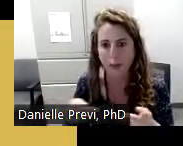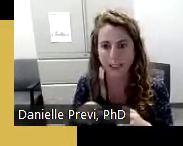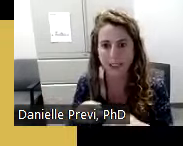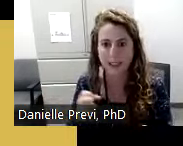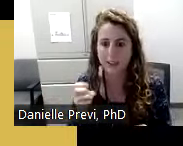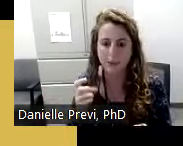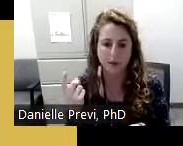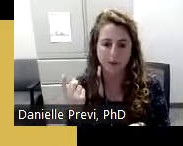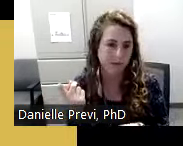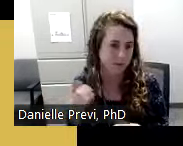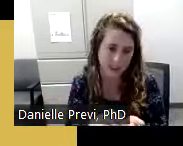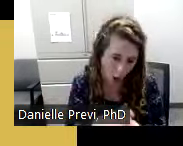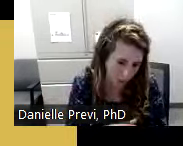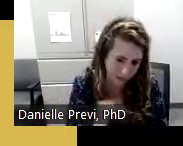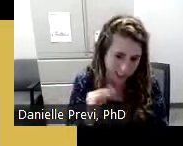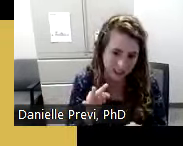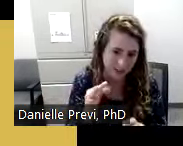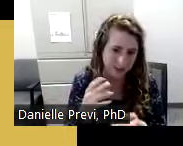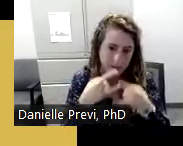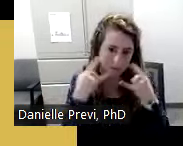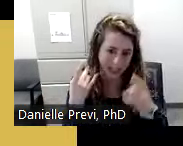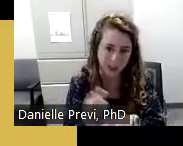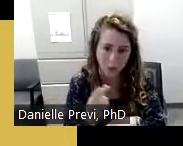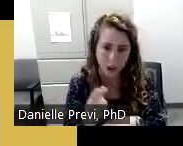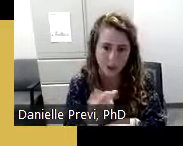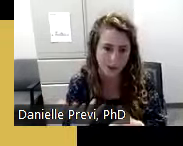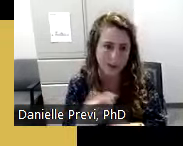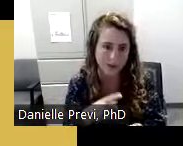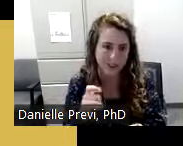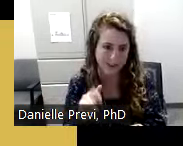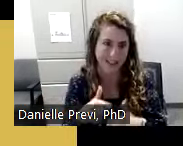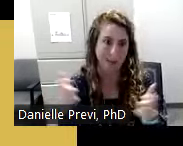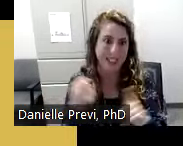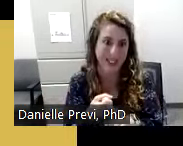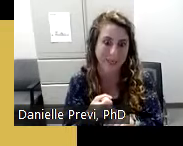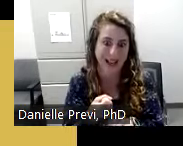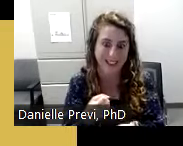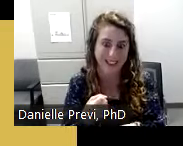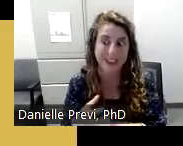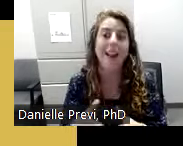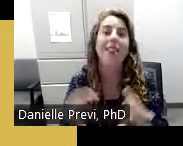I don’t know about other places where you might work. Document if masks are used because that